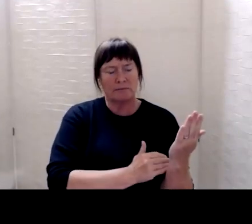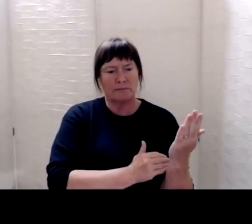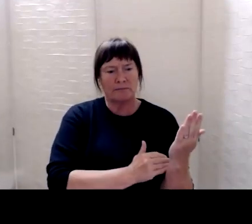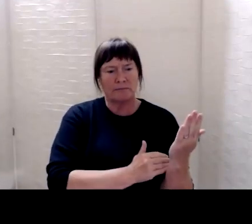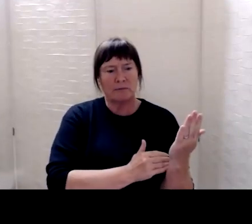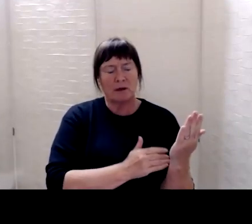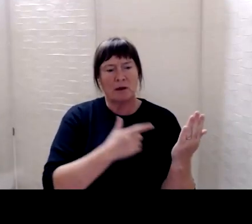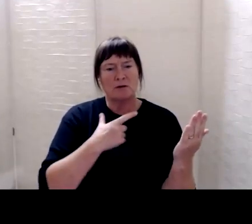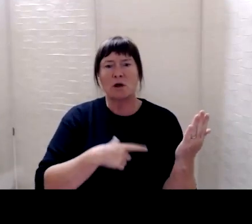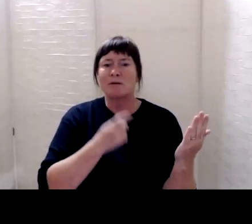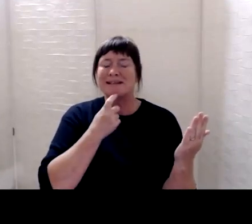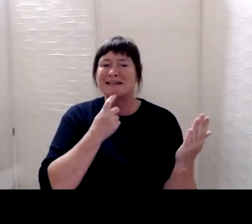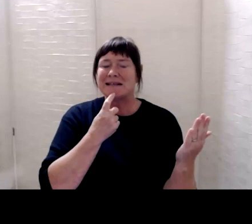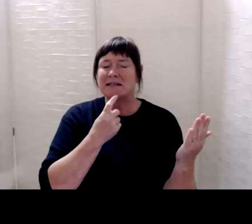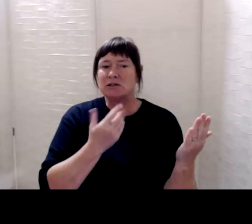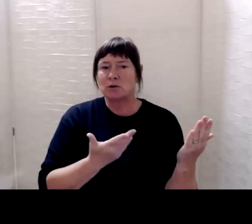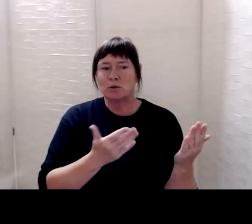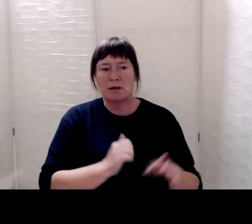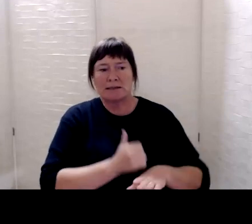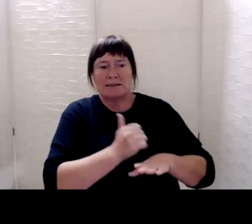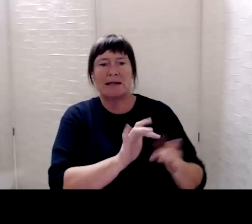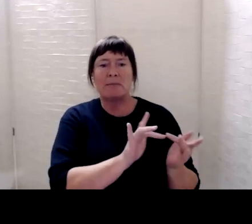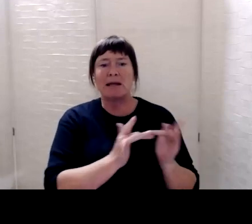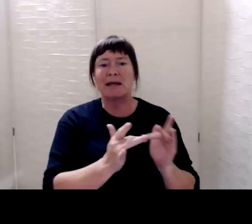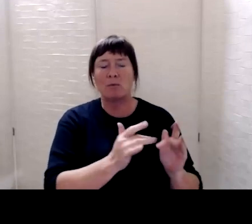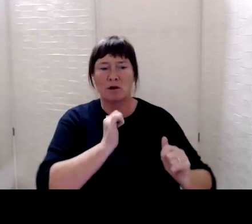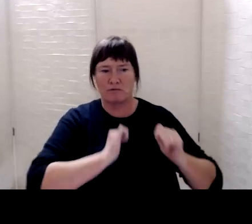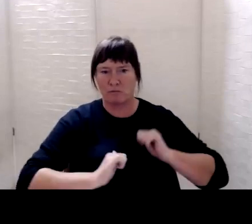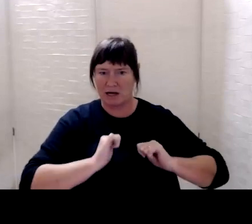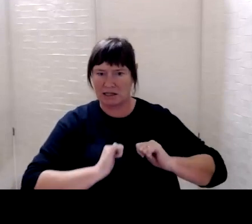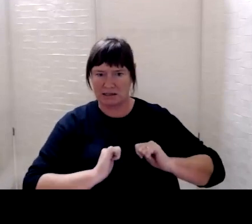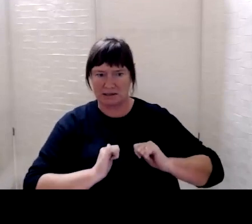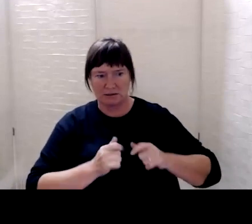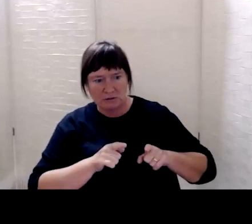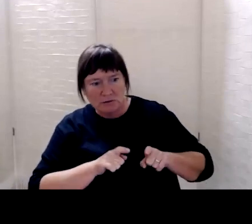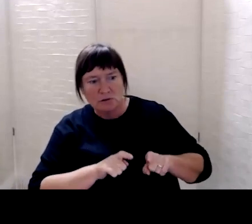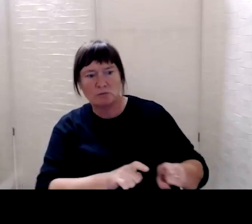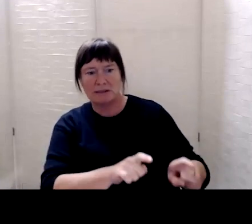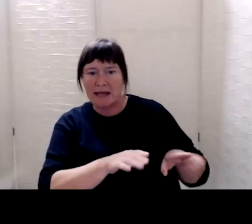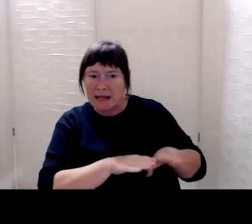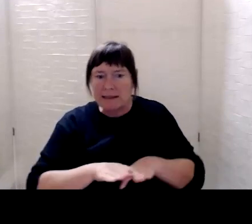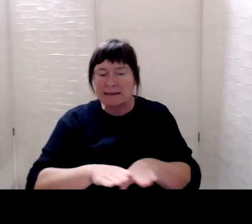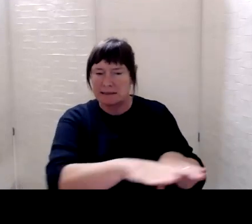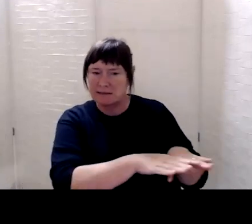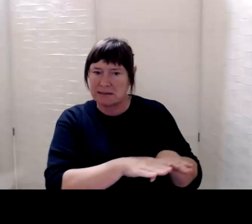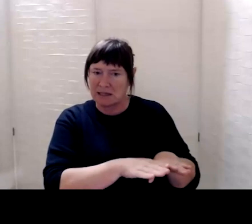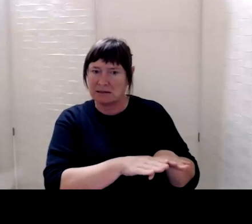to establish a network of practice to maintain some consistency in how the principles